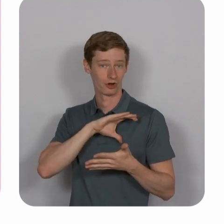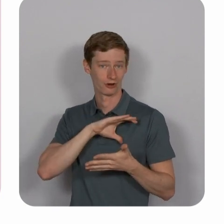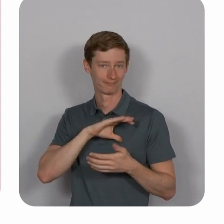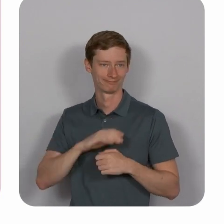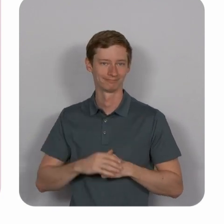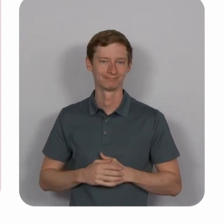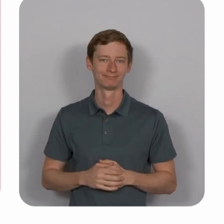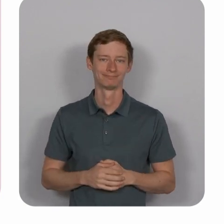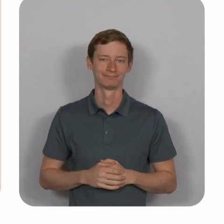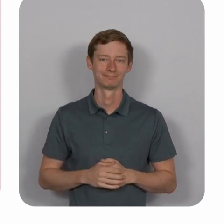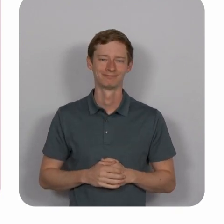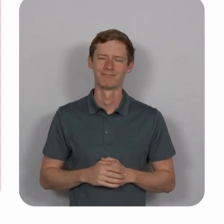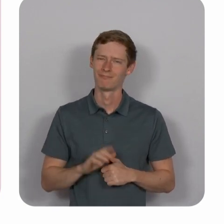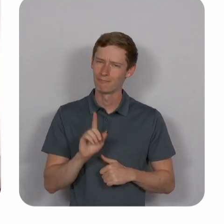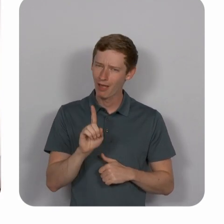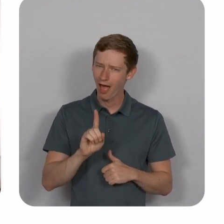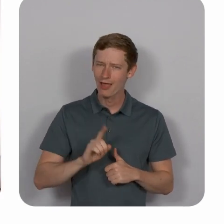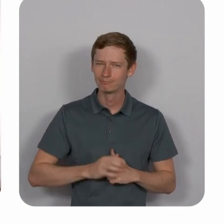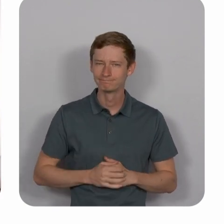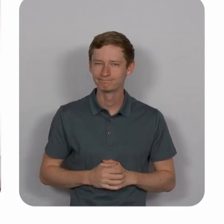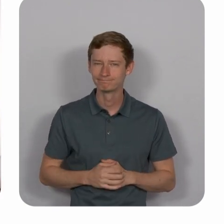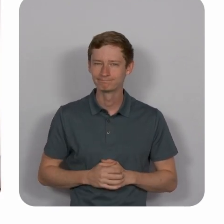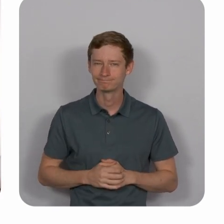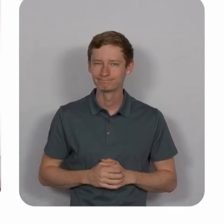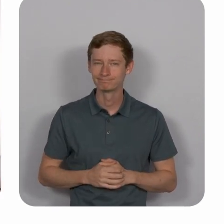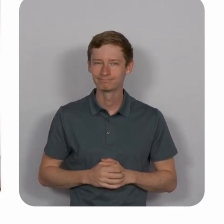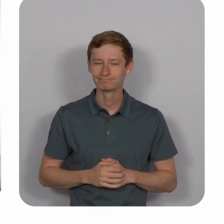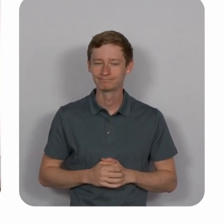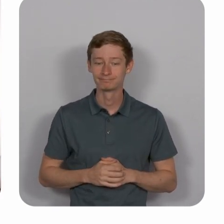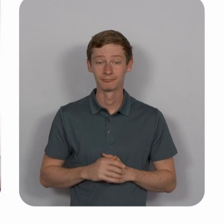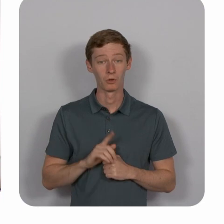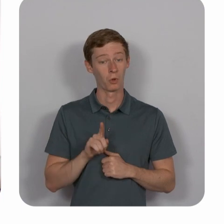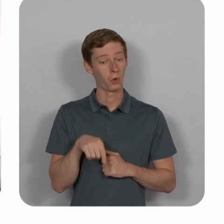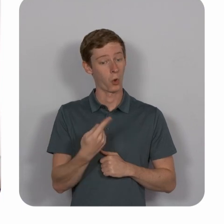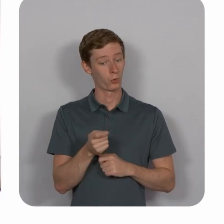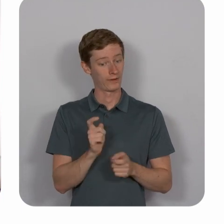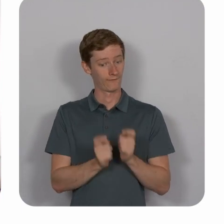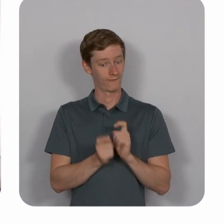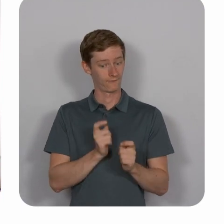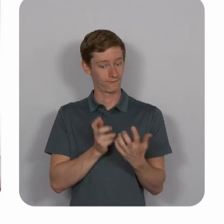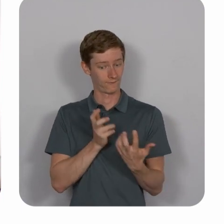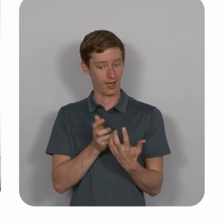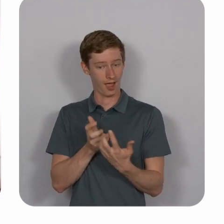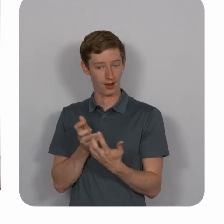but not only fine tuning. It’s about data.